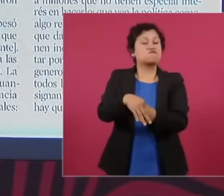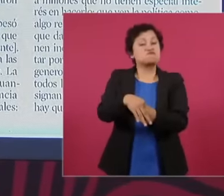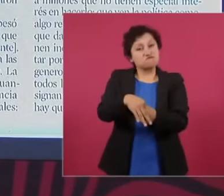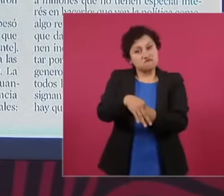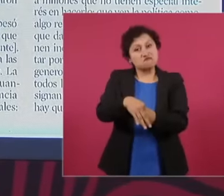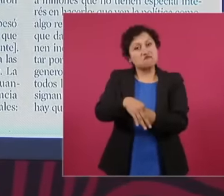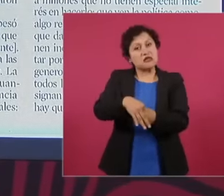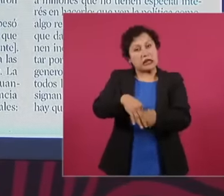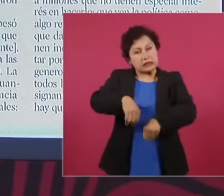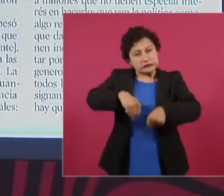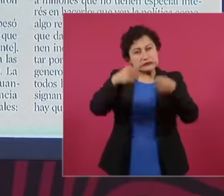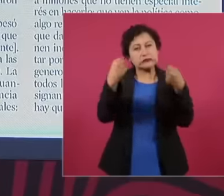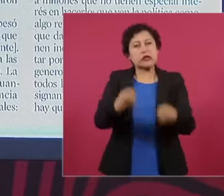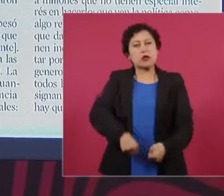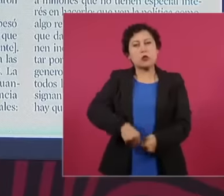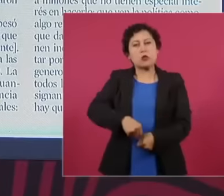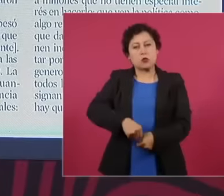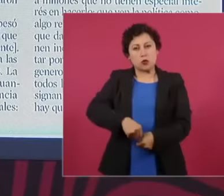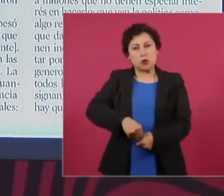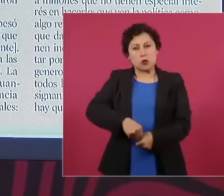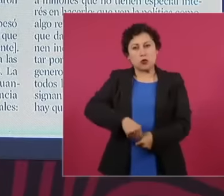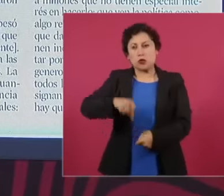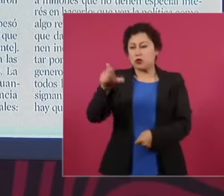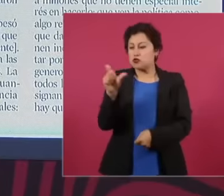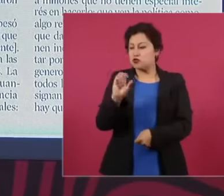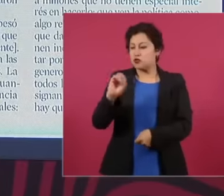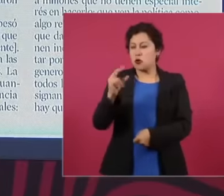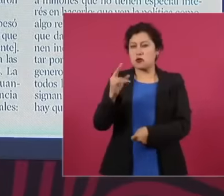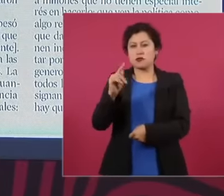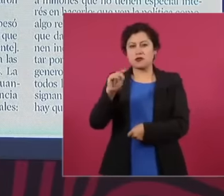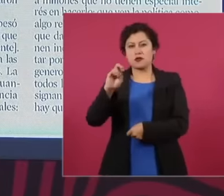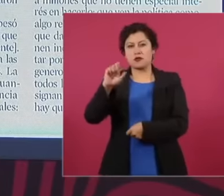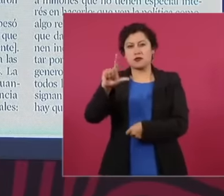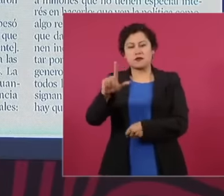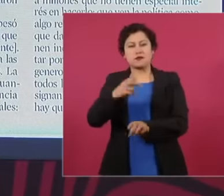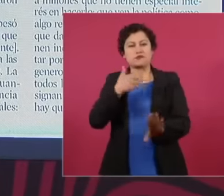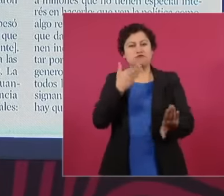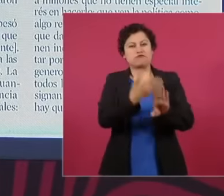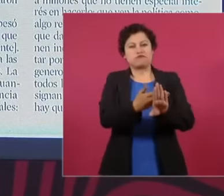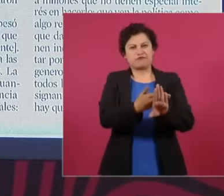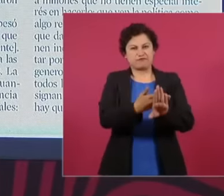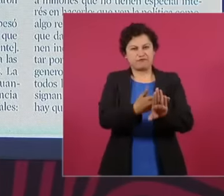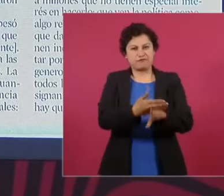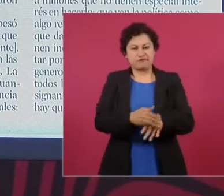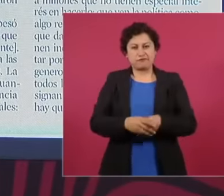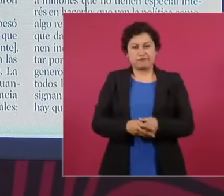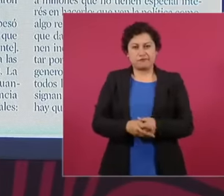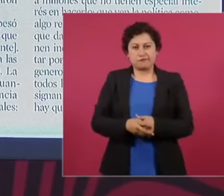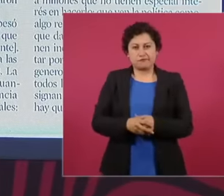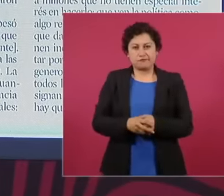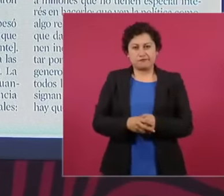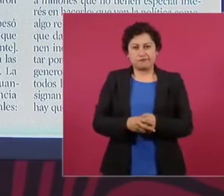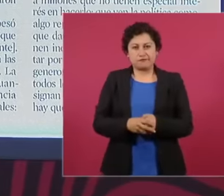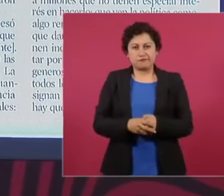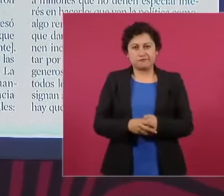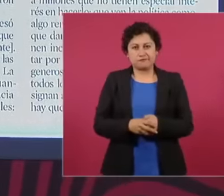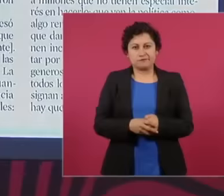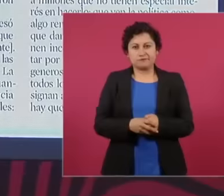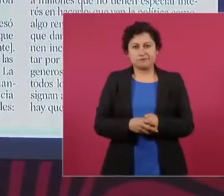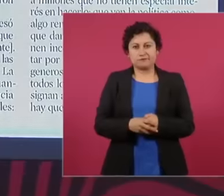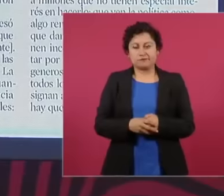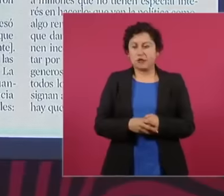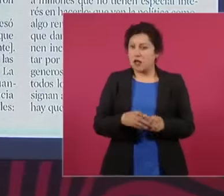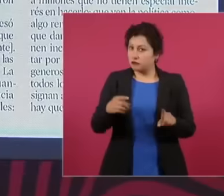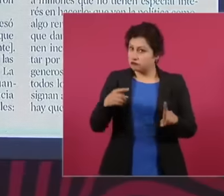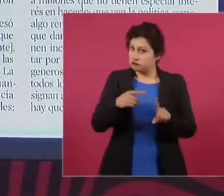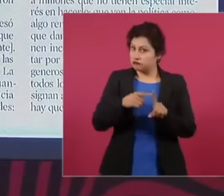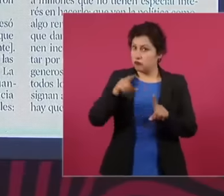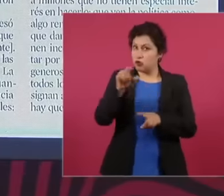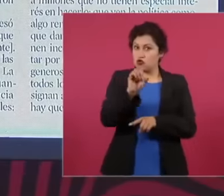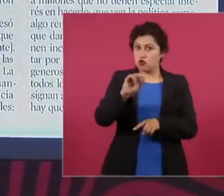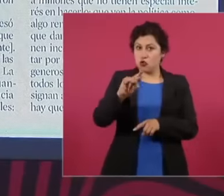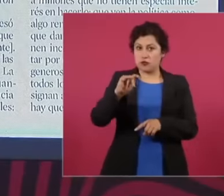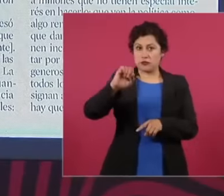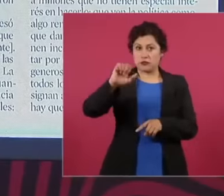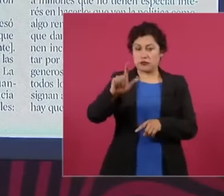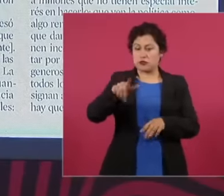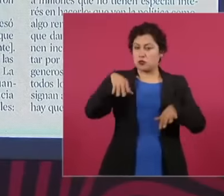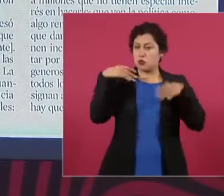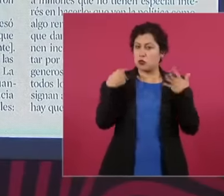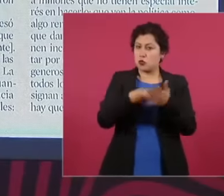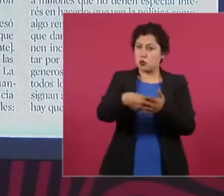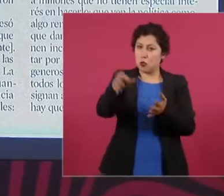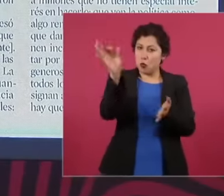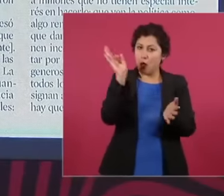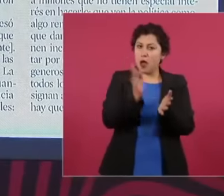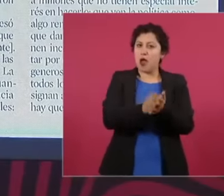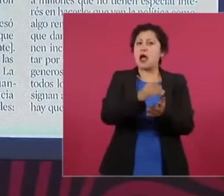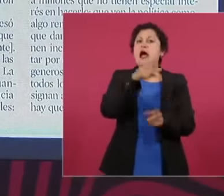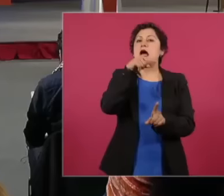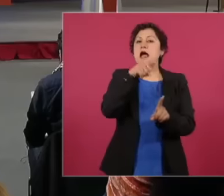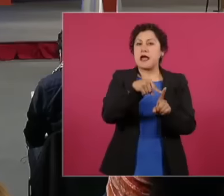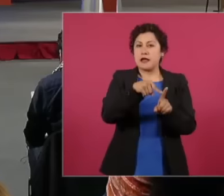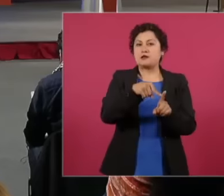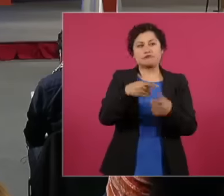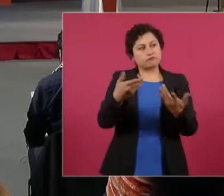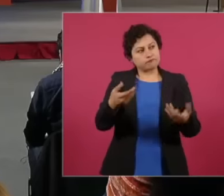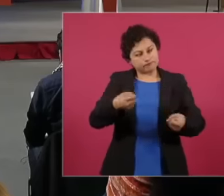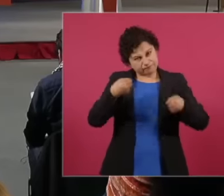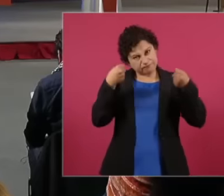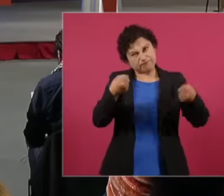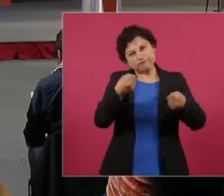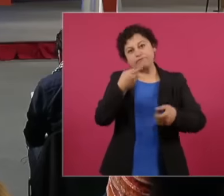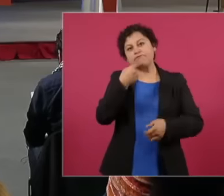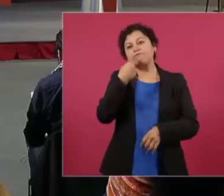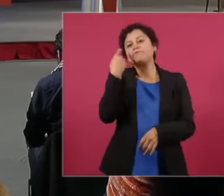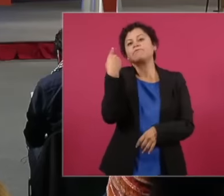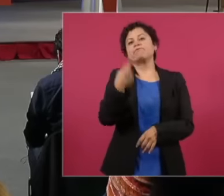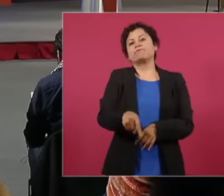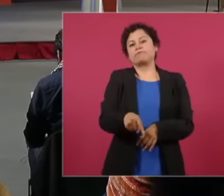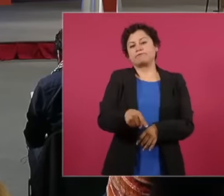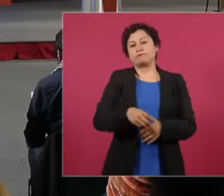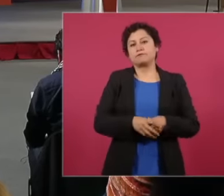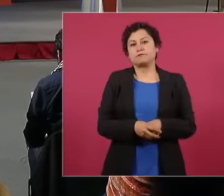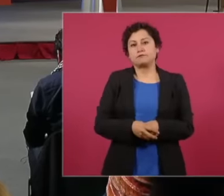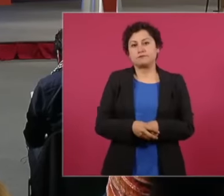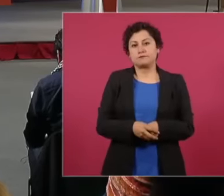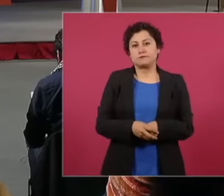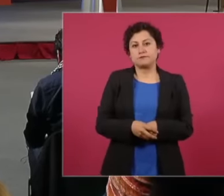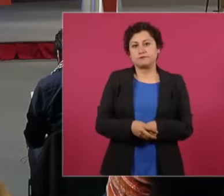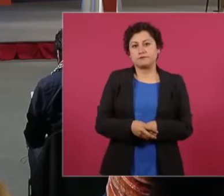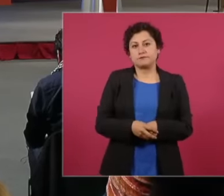Sochil who was brave and even reckless in announcing that she was going against them,